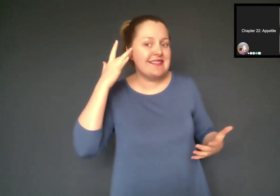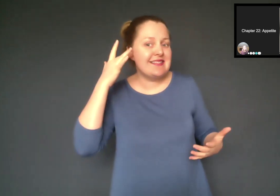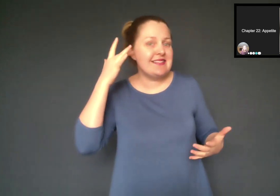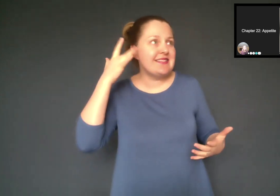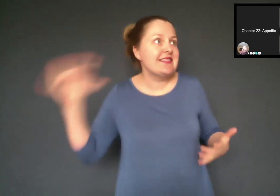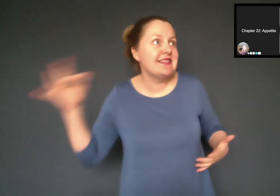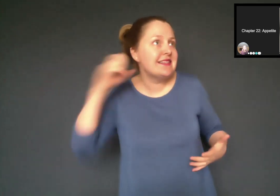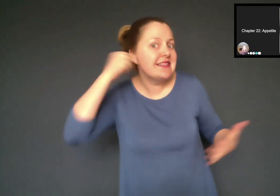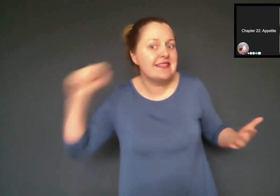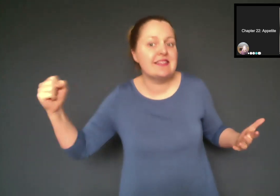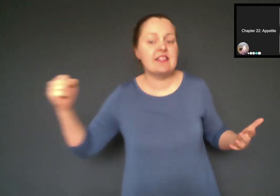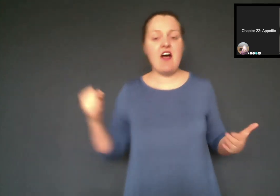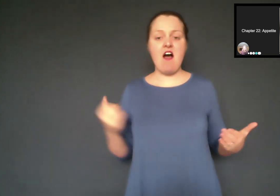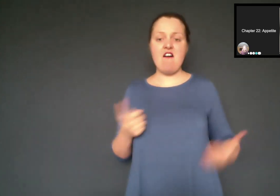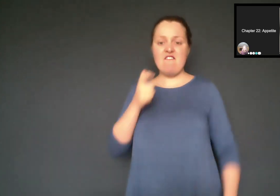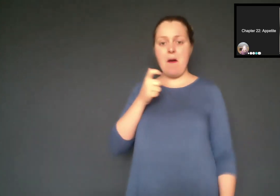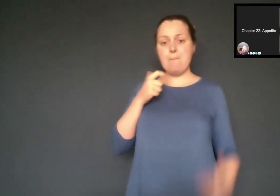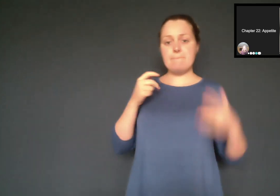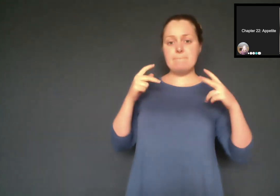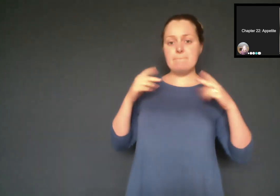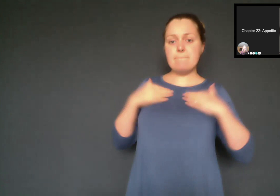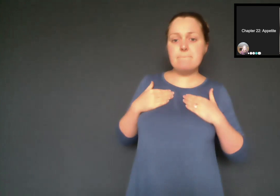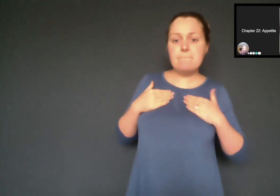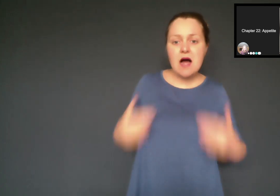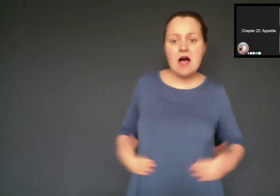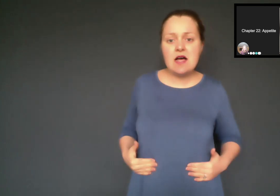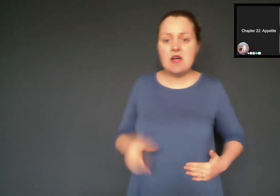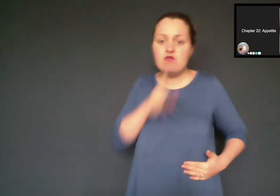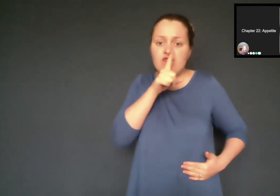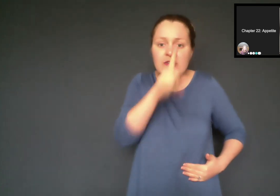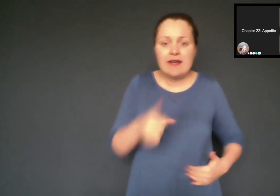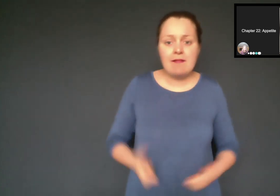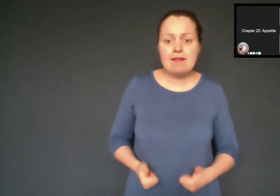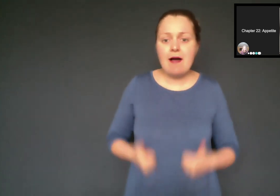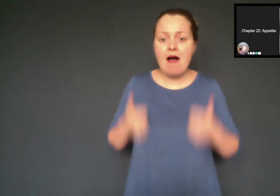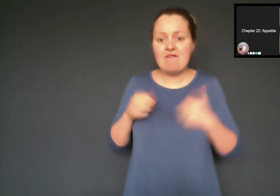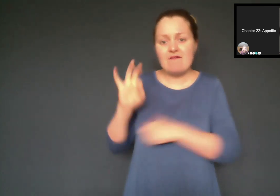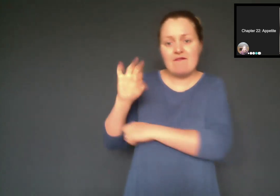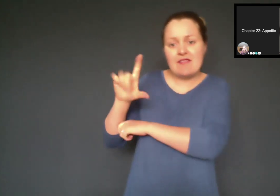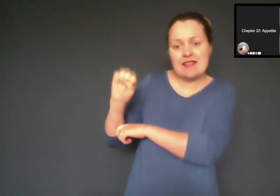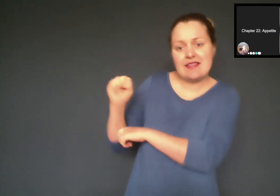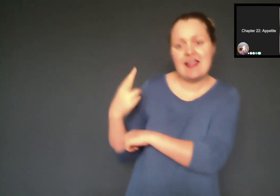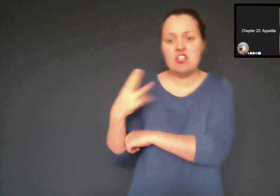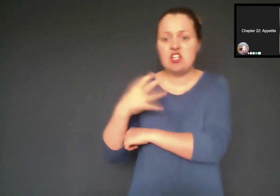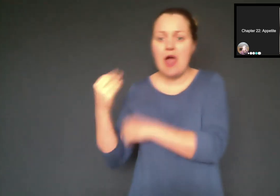flesh and blood harvey replied perfect little animals i like a challenge hood said